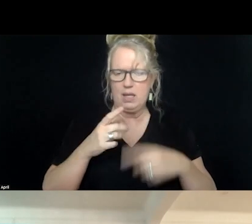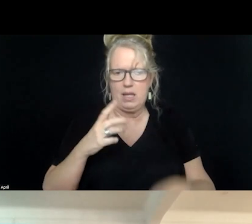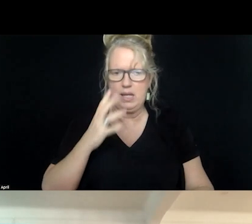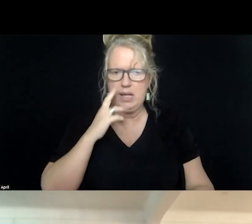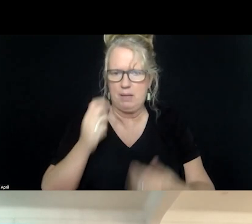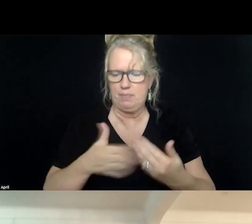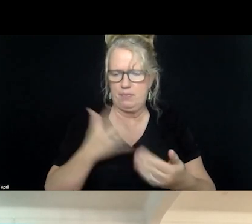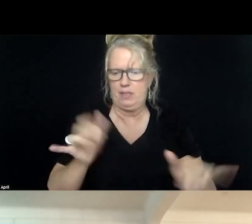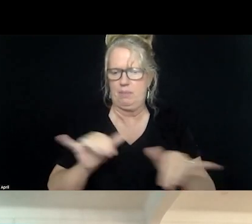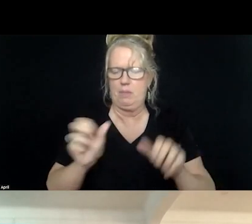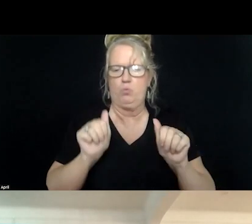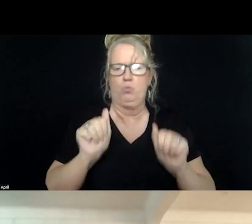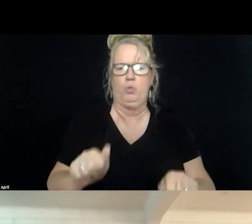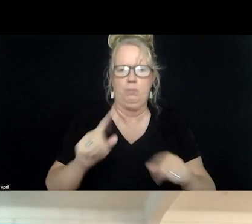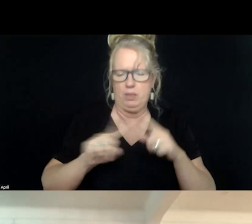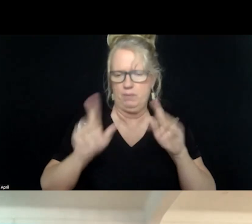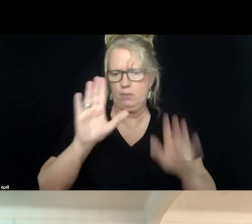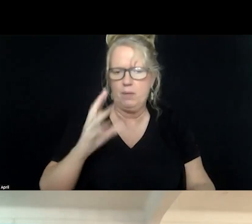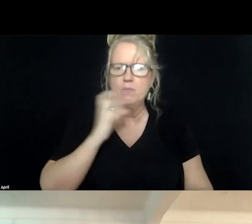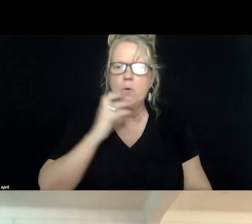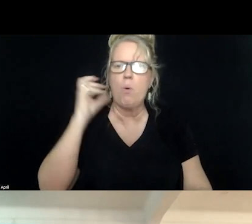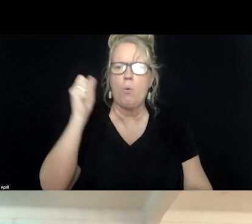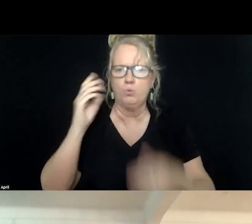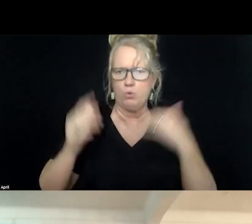FANTASTIC FOR OLDER ADULTS AS WELL.